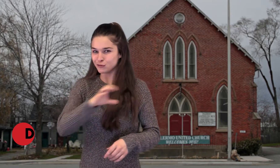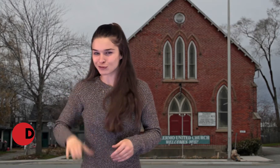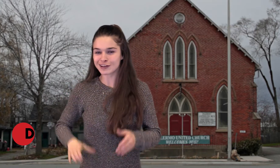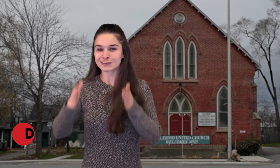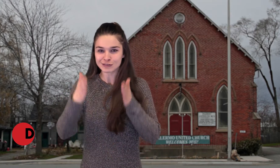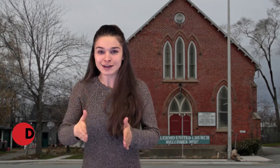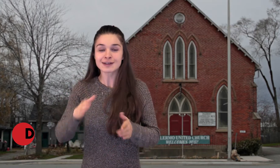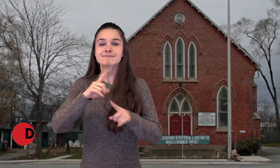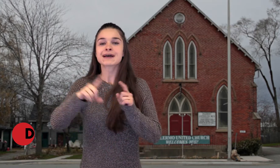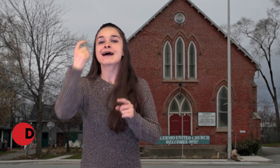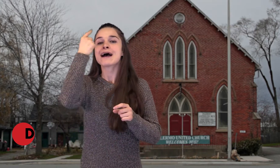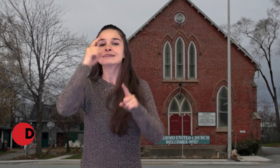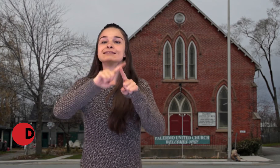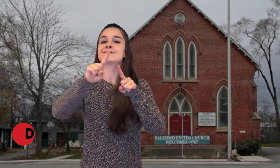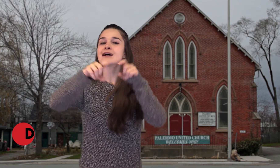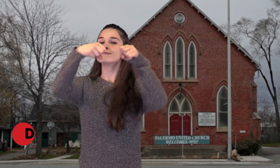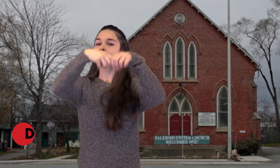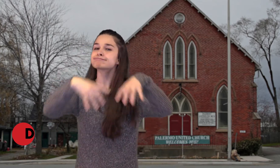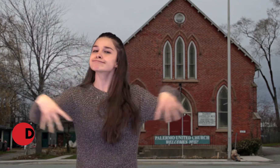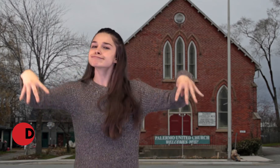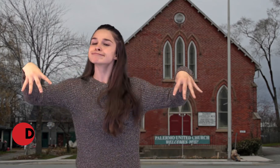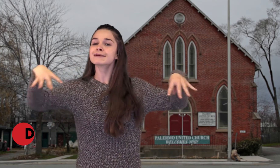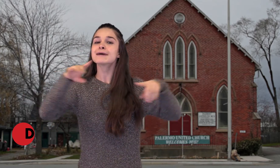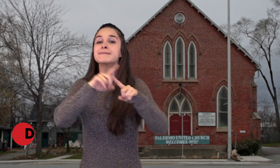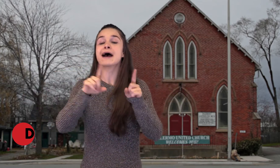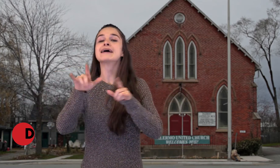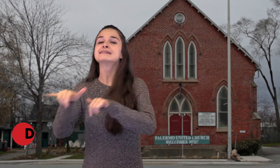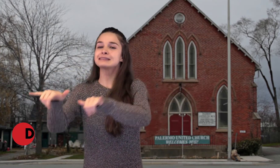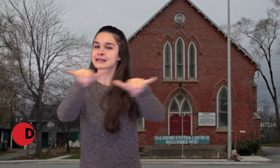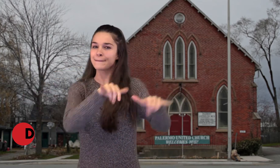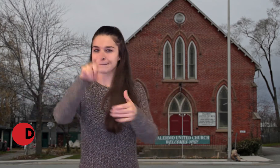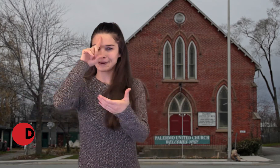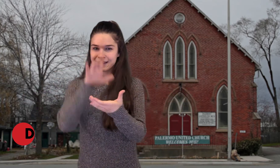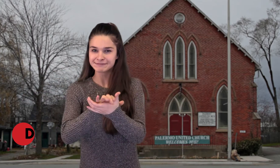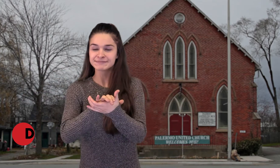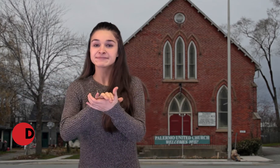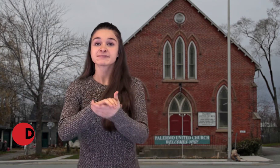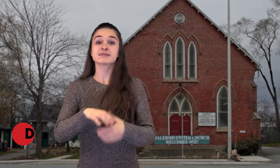different denominations with similar beliefs.